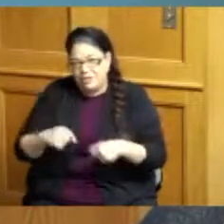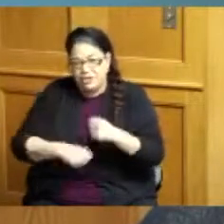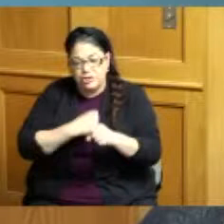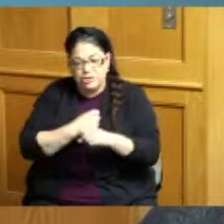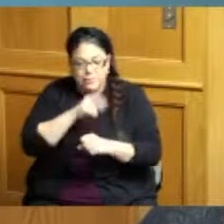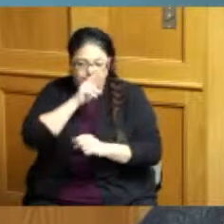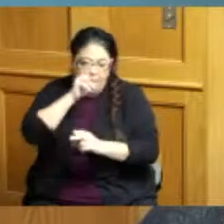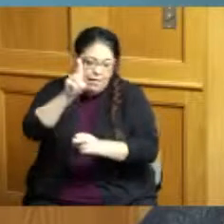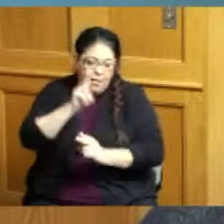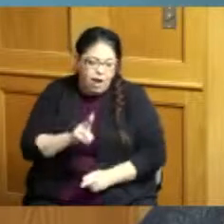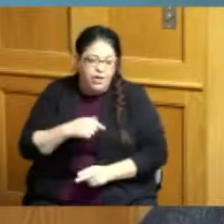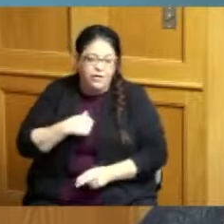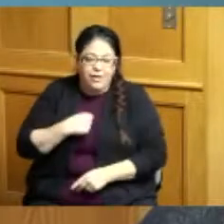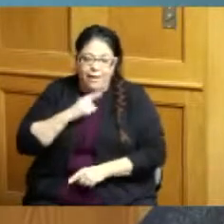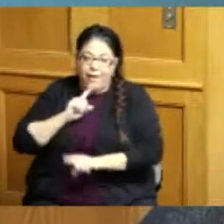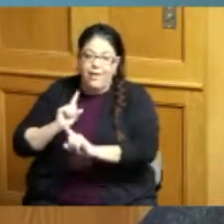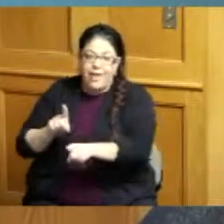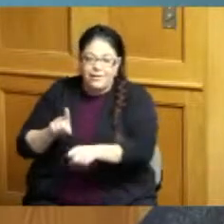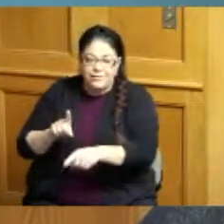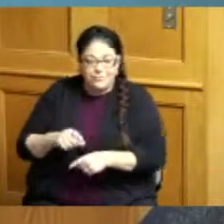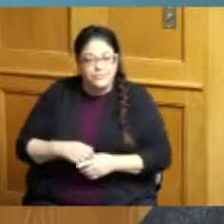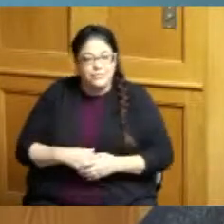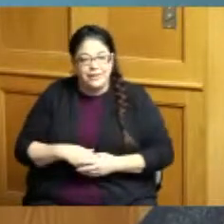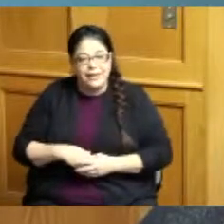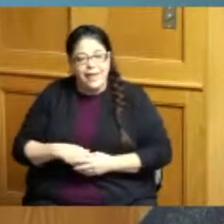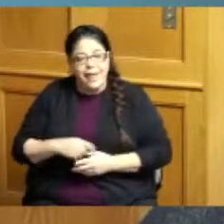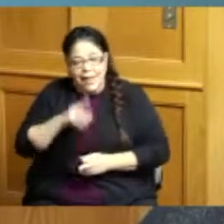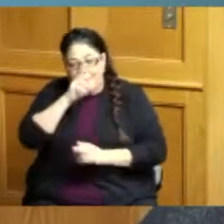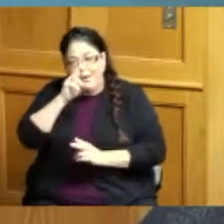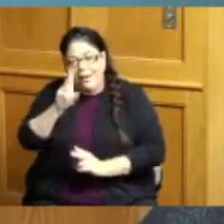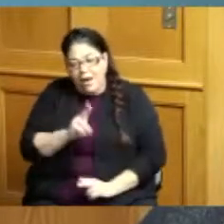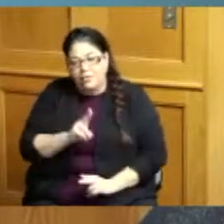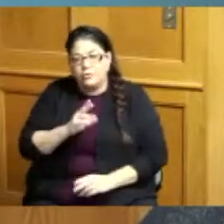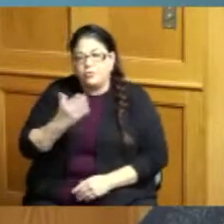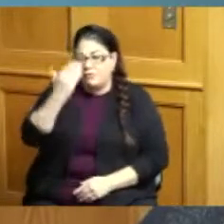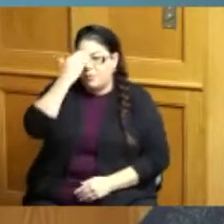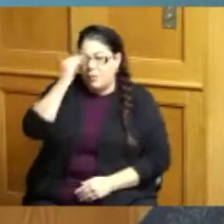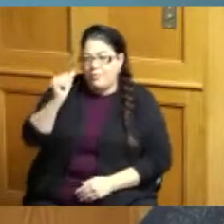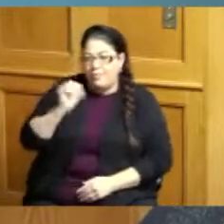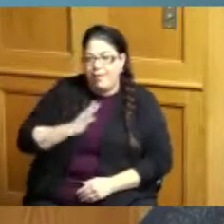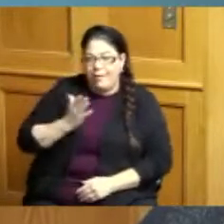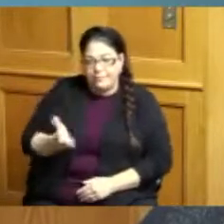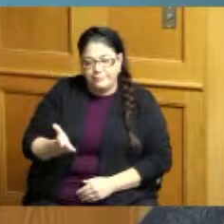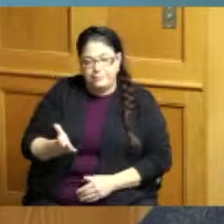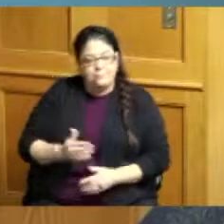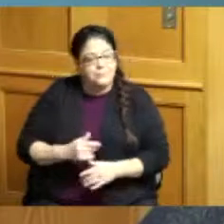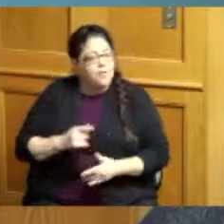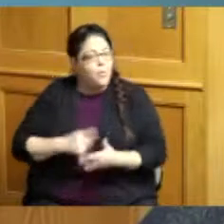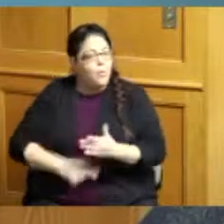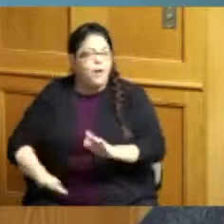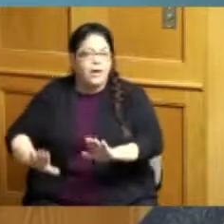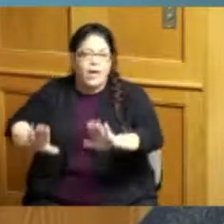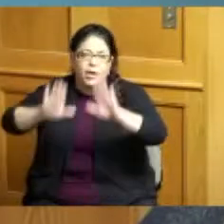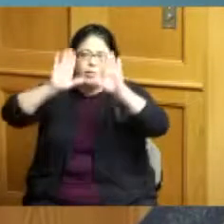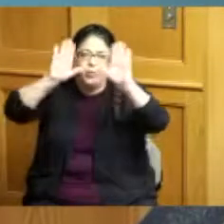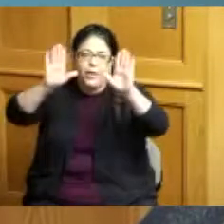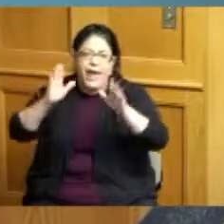I answered his requests and honored to have known him what a great servant of the people